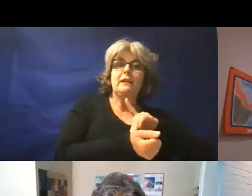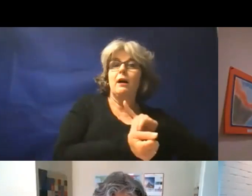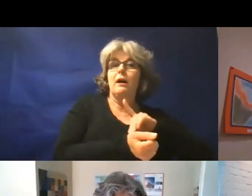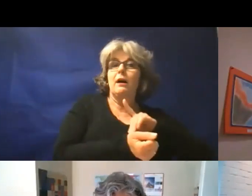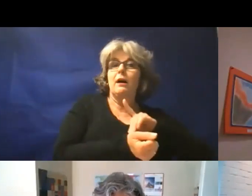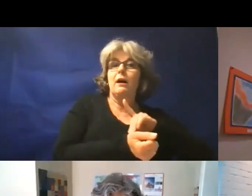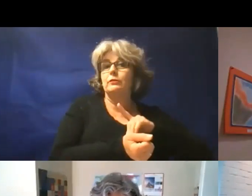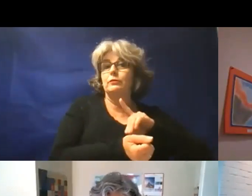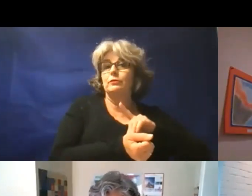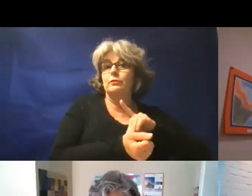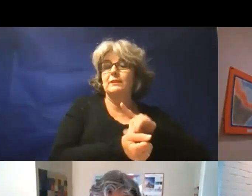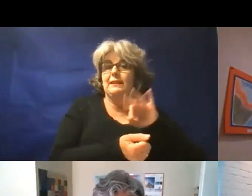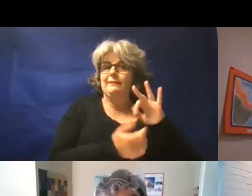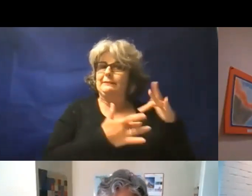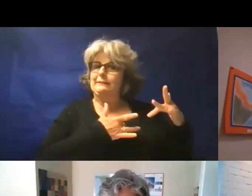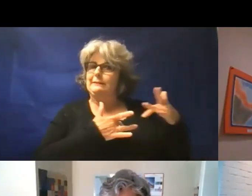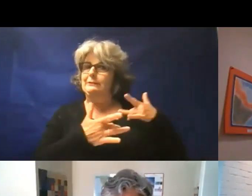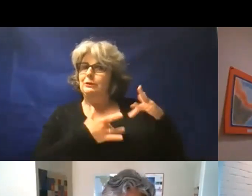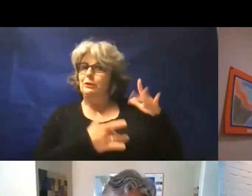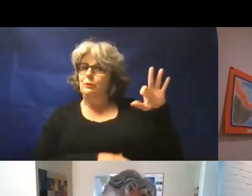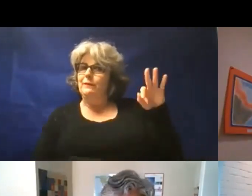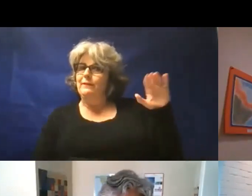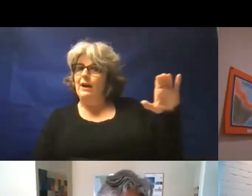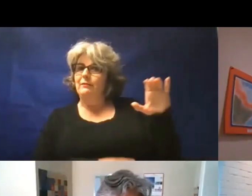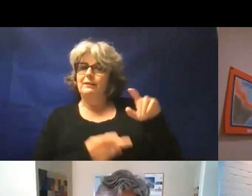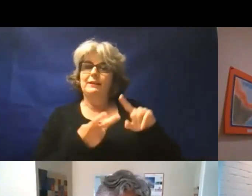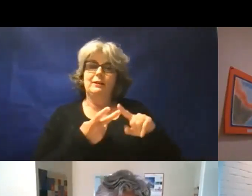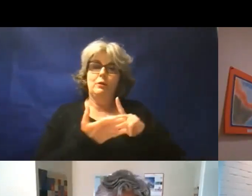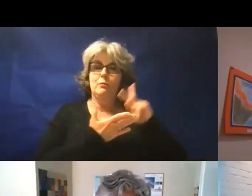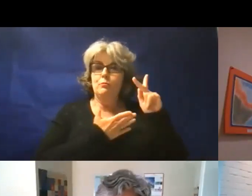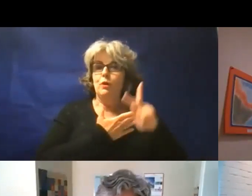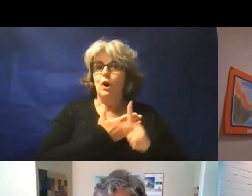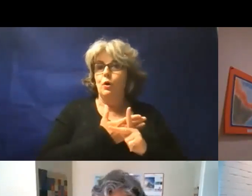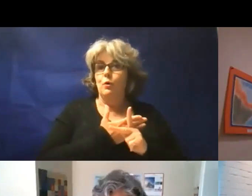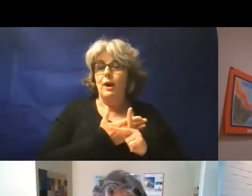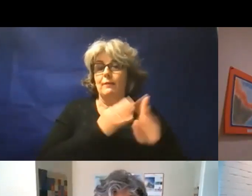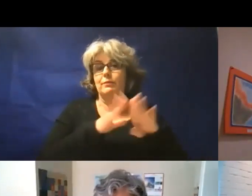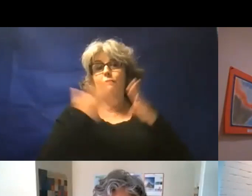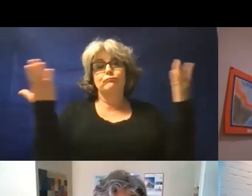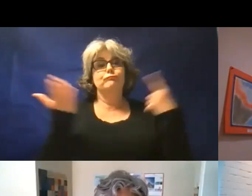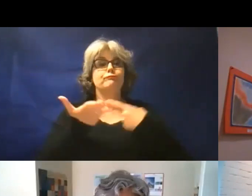elements of concern with faculty-led programs it's just openly discussed with the student